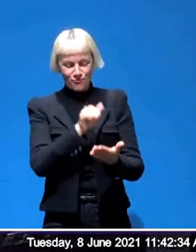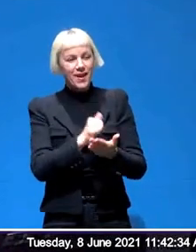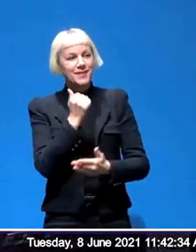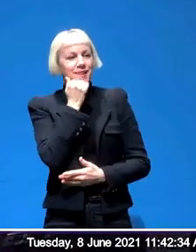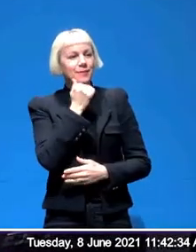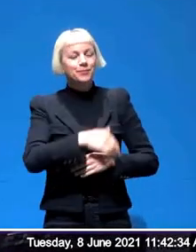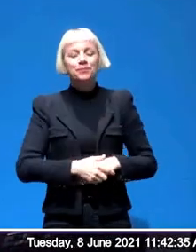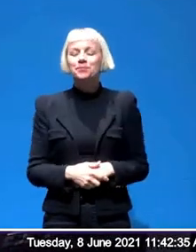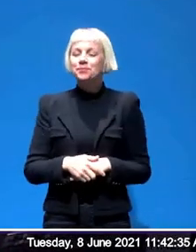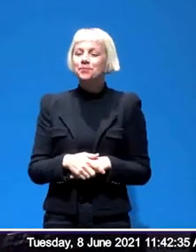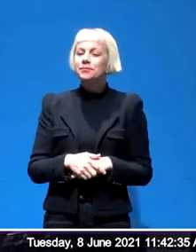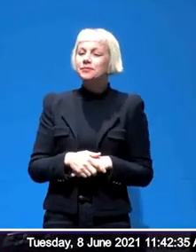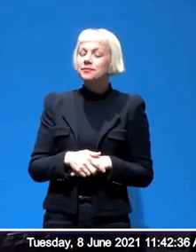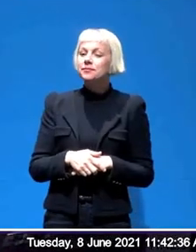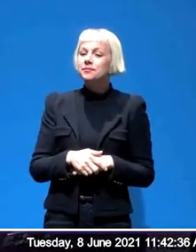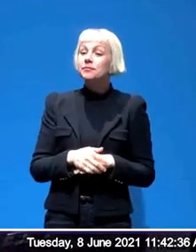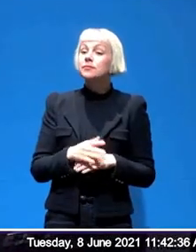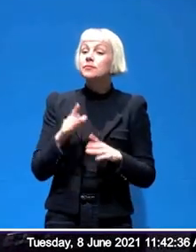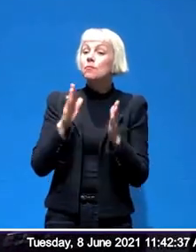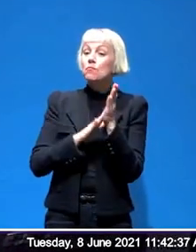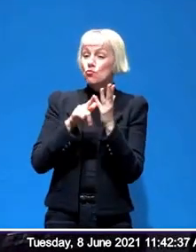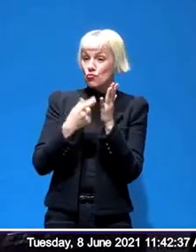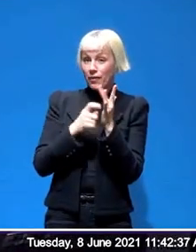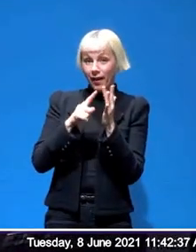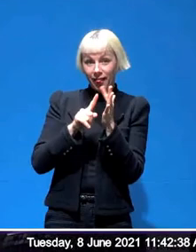Ms Kirkby also says in her statement that she met with you